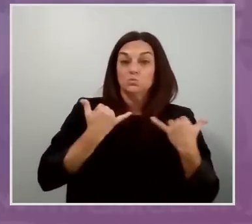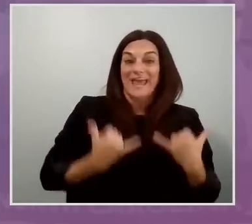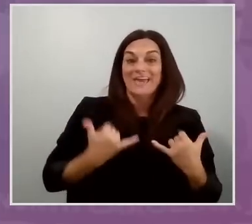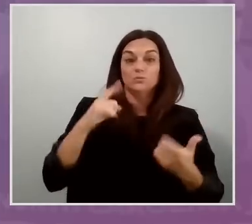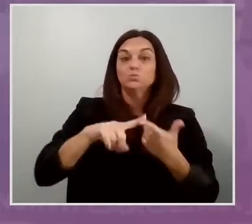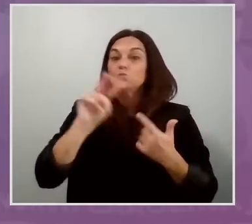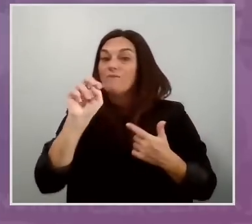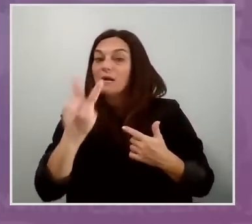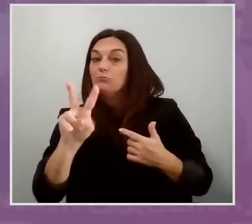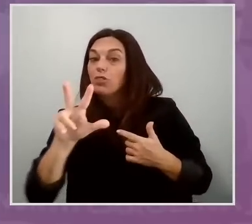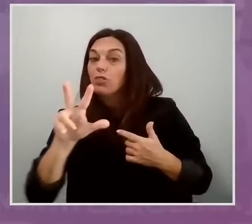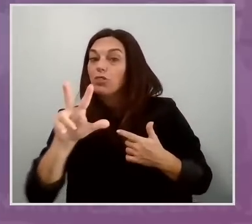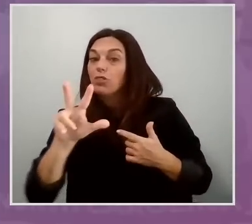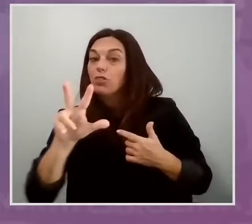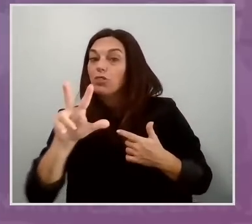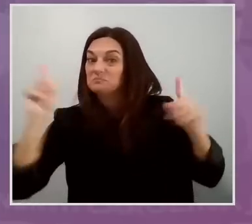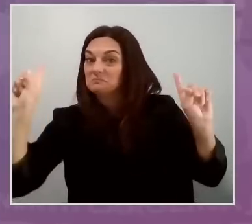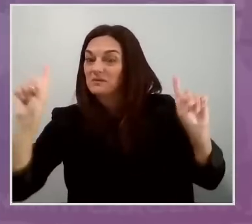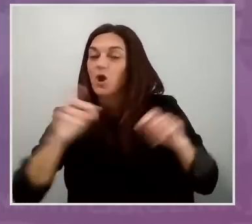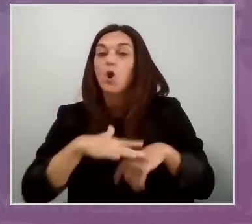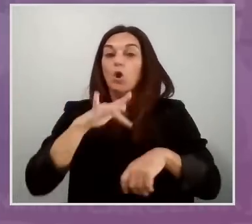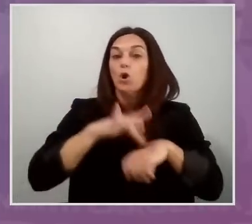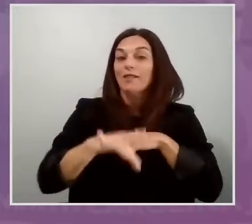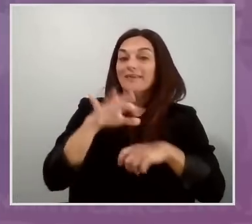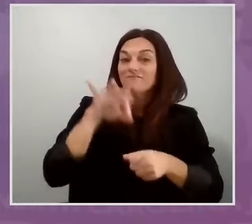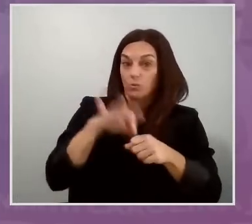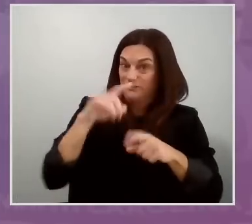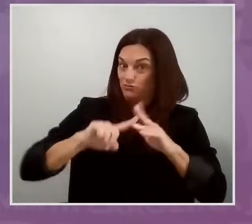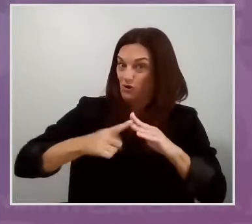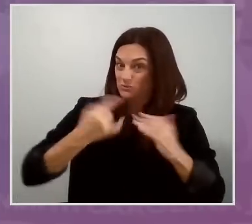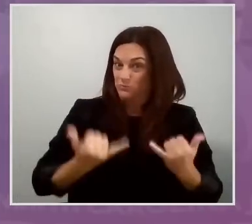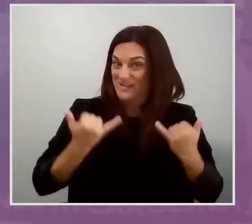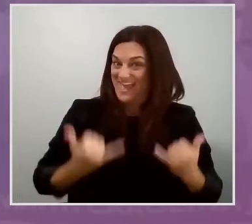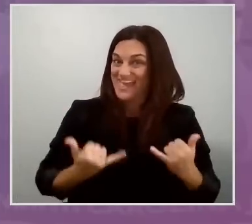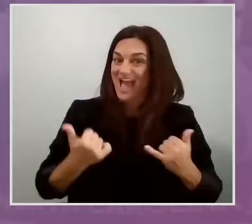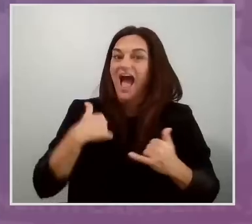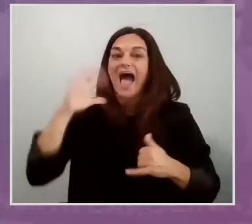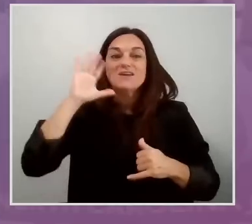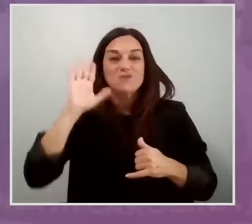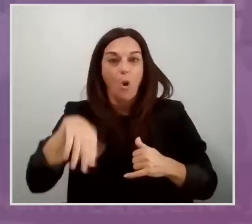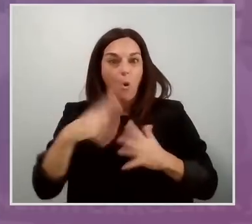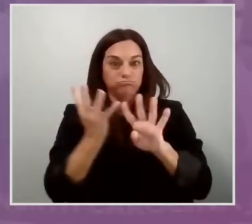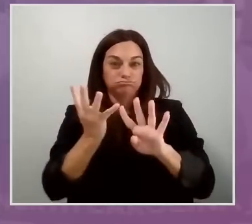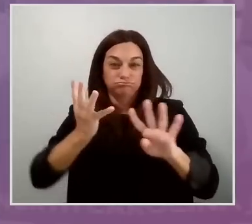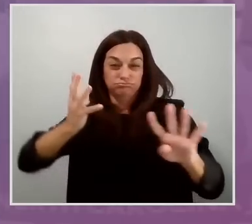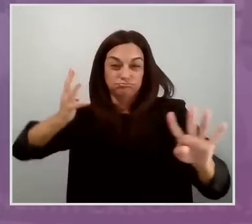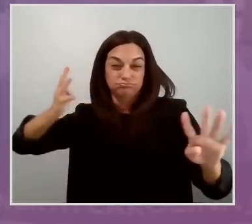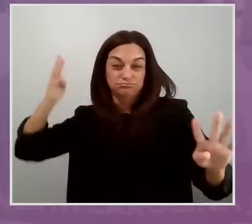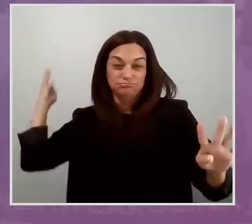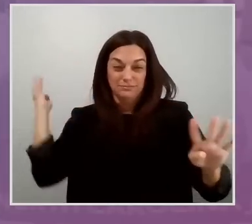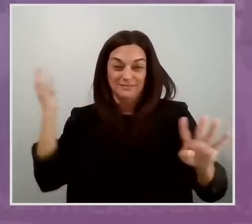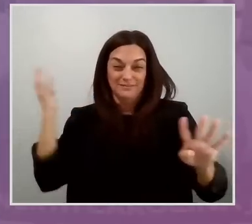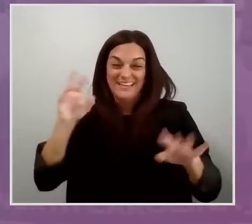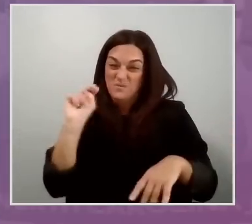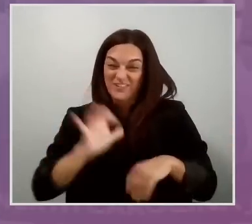ONE OUT. WE'VE GOT FROM TODAY TO NOVEMBER 3RD TO MAKE IT HAPPEN.